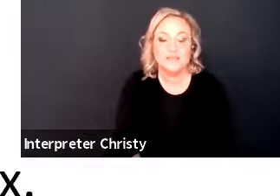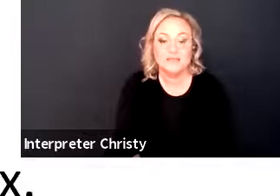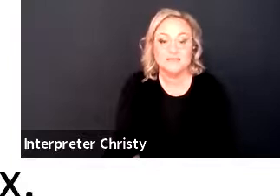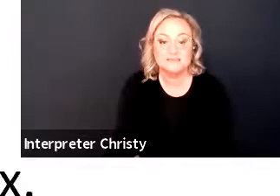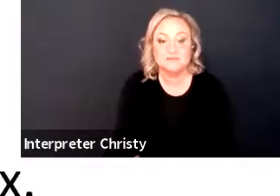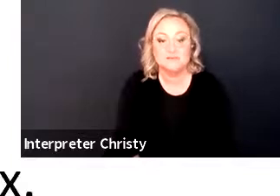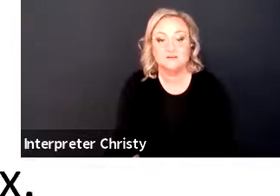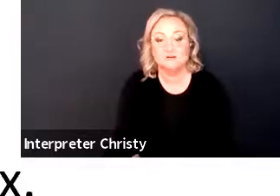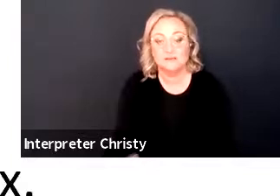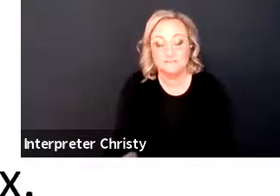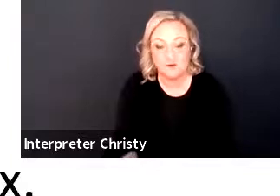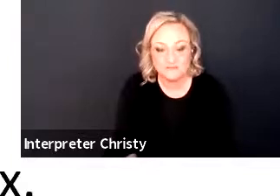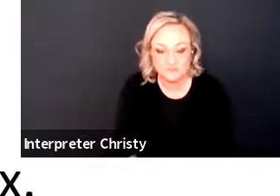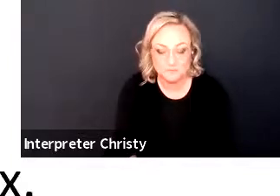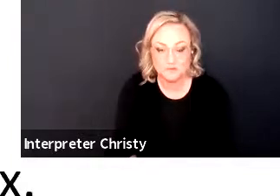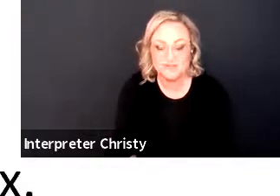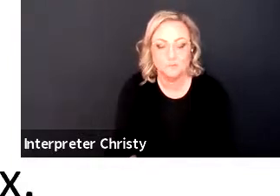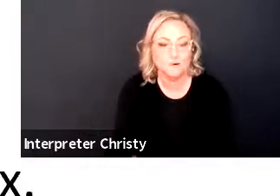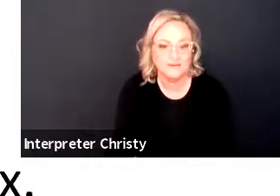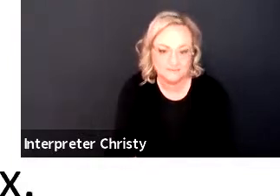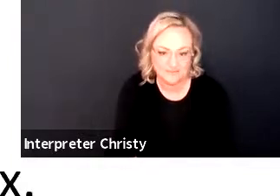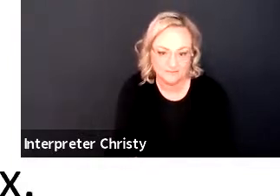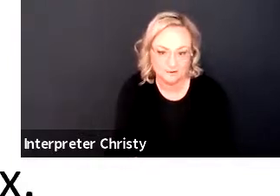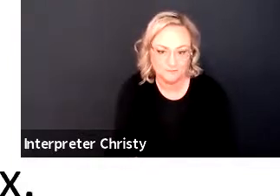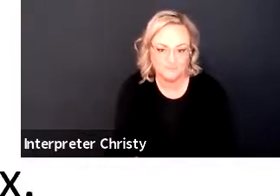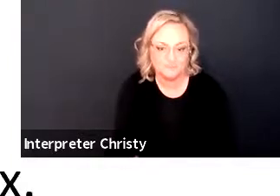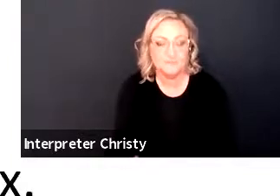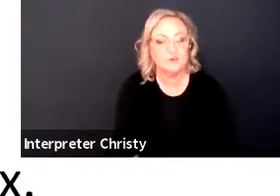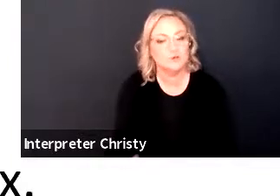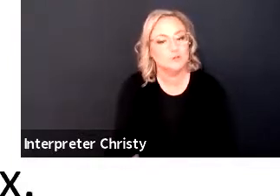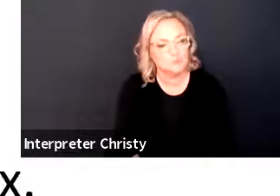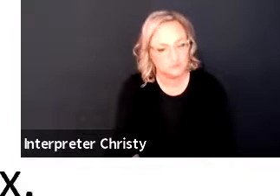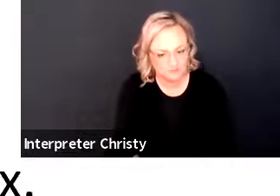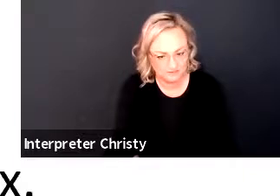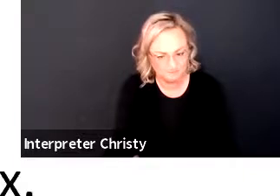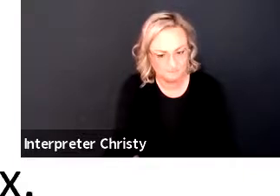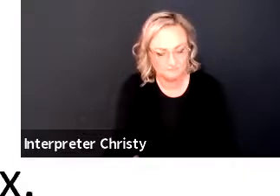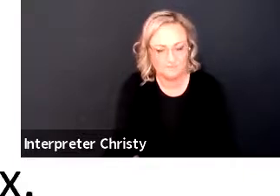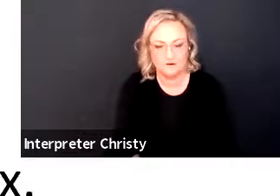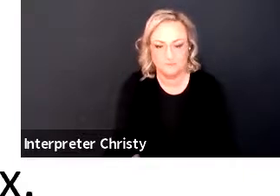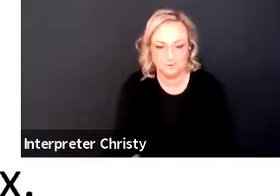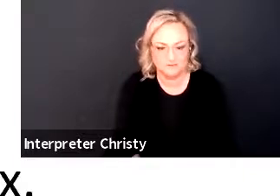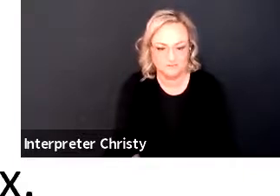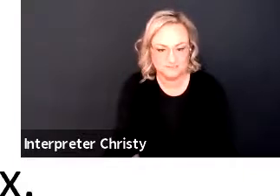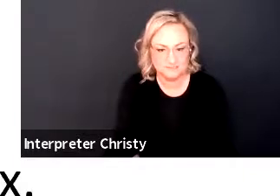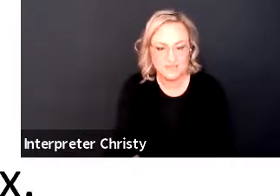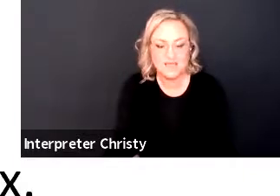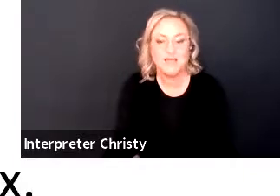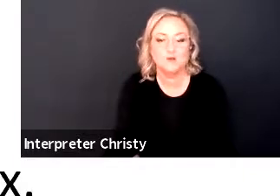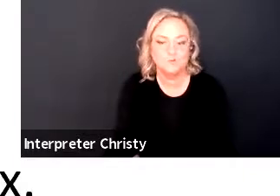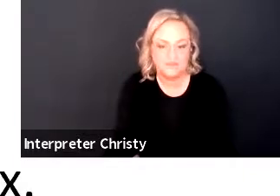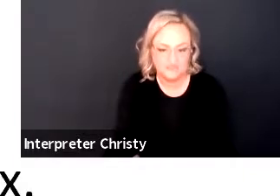Interpreter Christy : And involving the Community and working together inclusion very important equity.